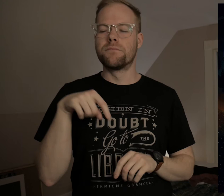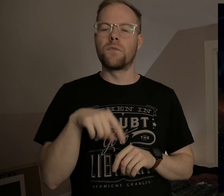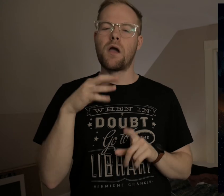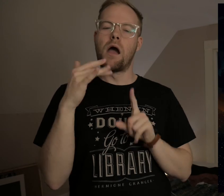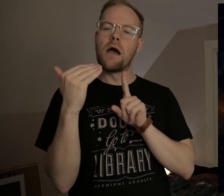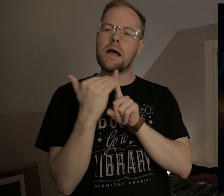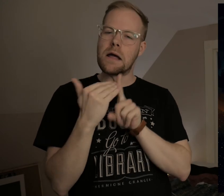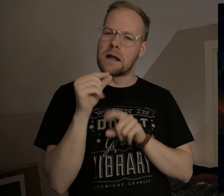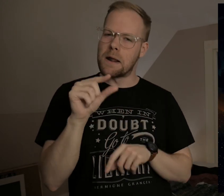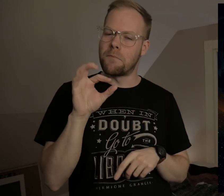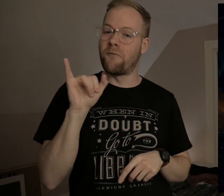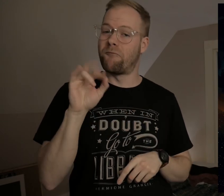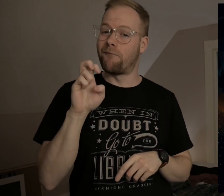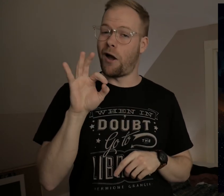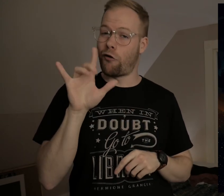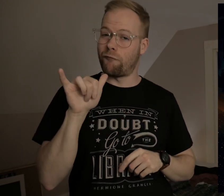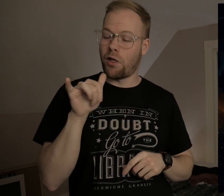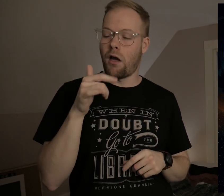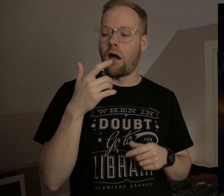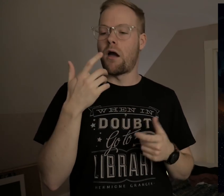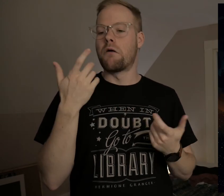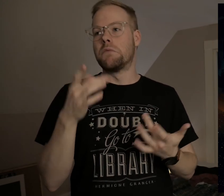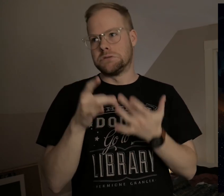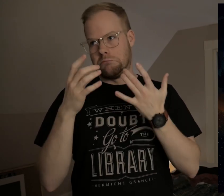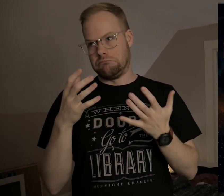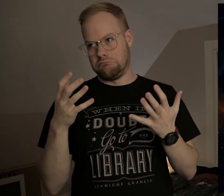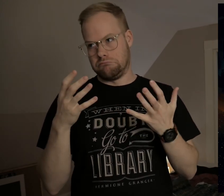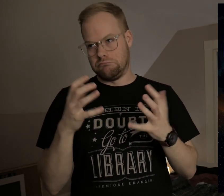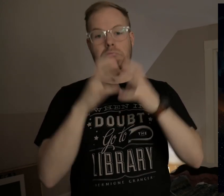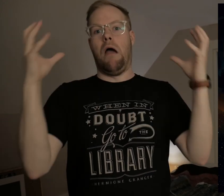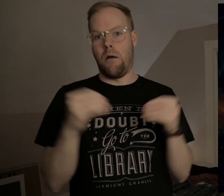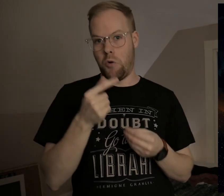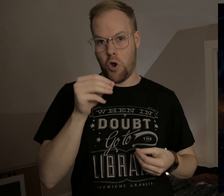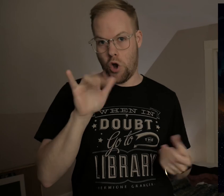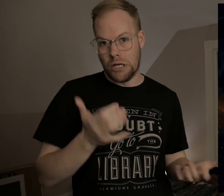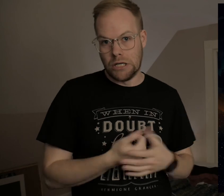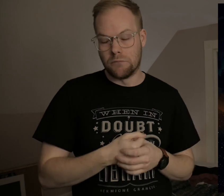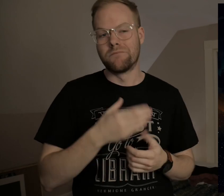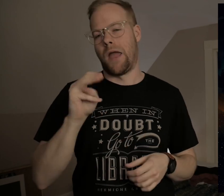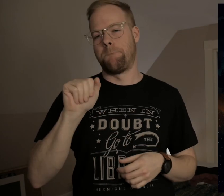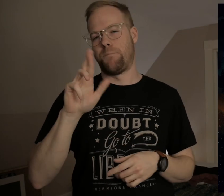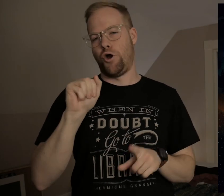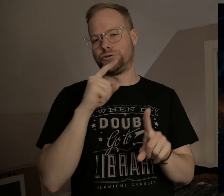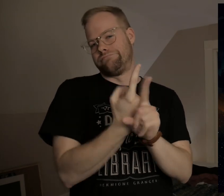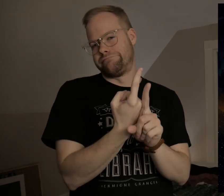It’s a little reminiscent of Firefly, except a lot more gory, and Mars is a free agent.